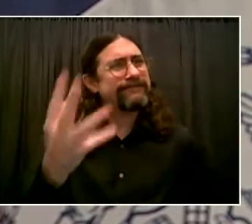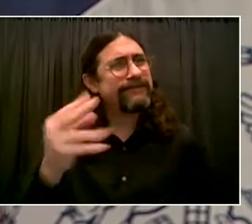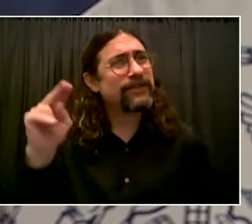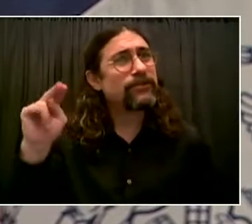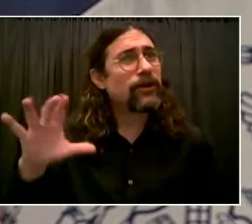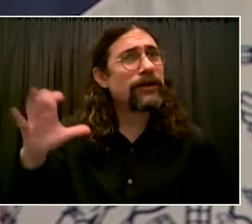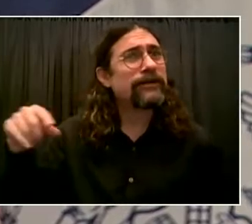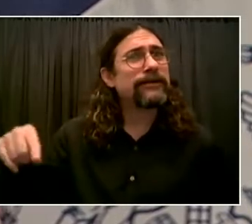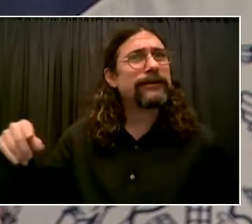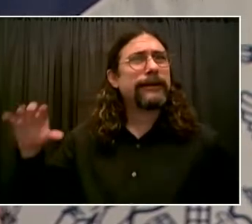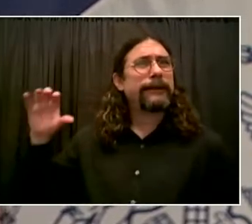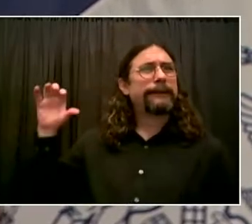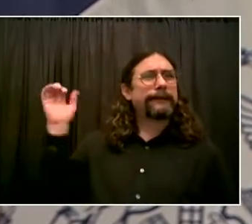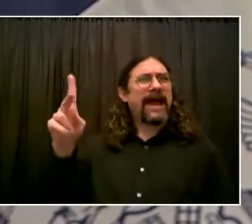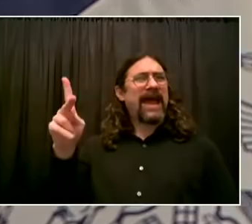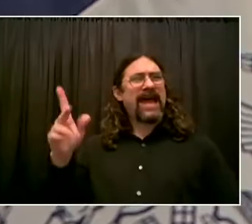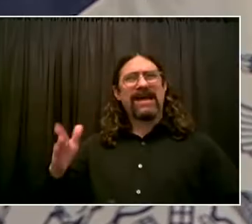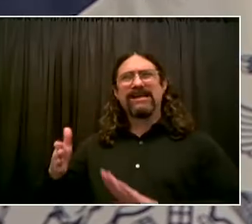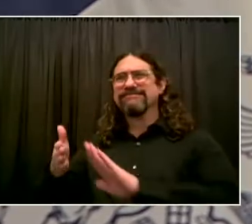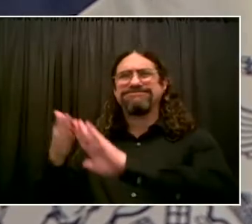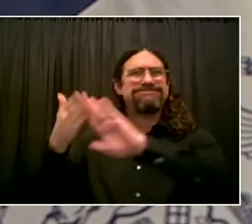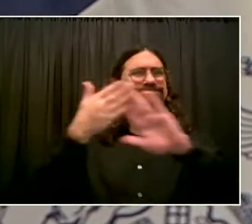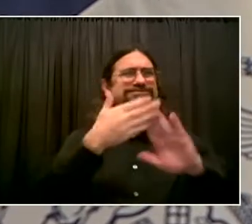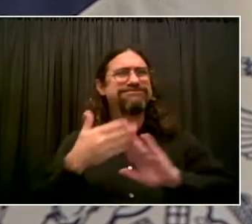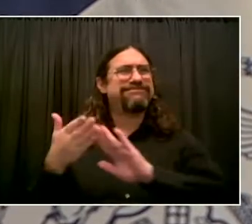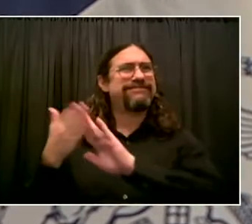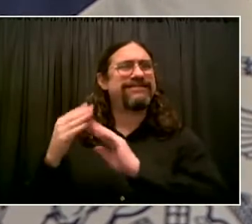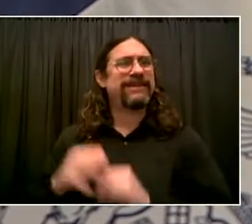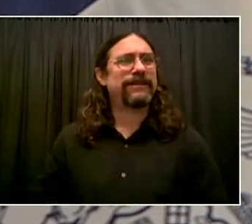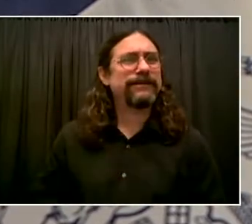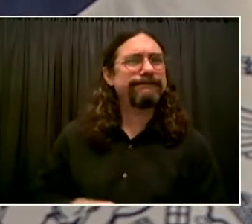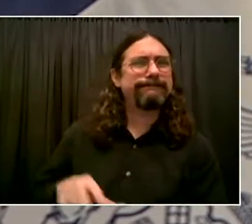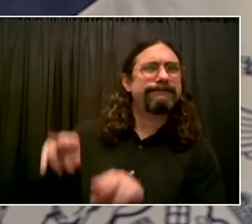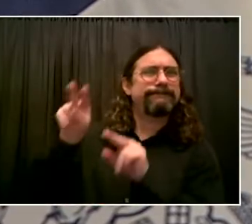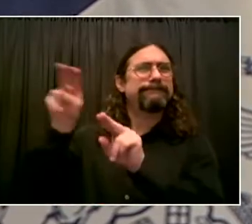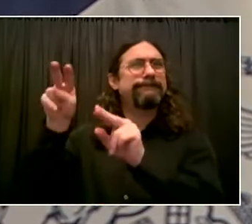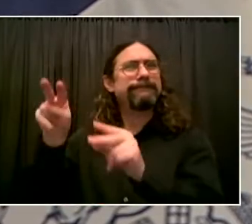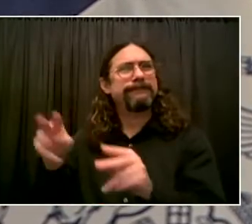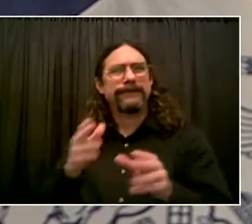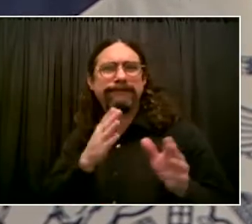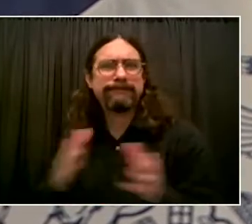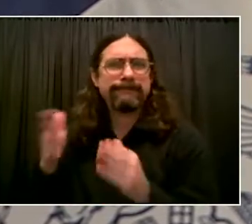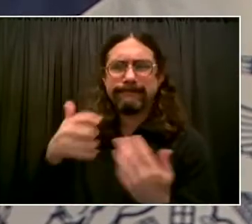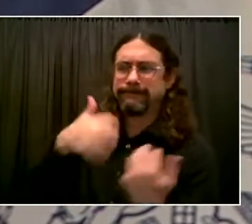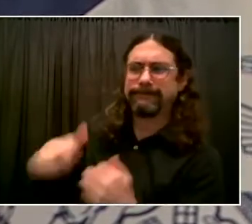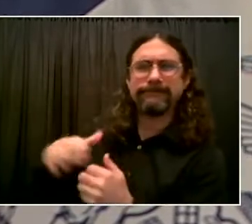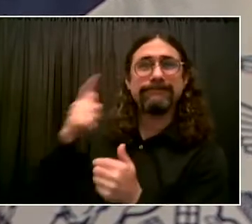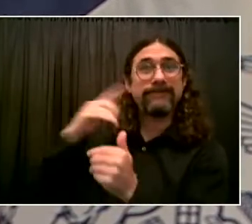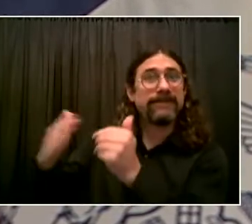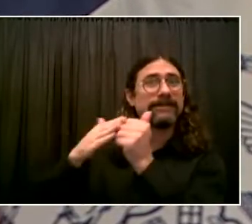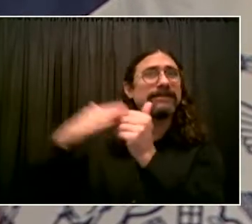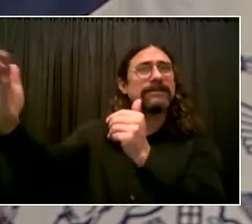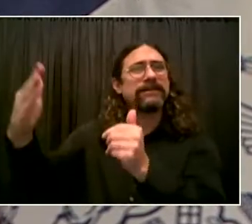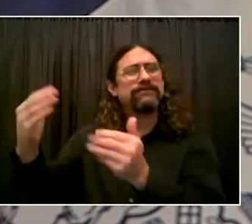A TOPIC IMPORTANT TO ALL OF US. BRINGING BACK THIS CITY IN A WAY THAT ADDRESSES THE